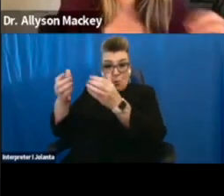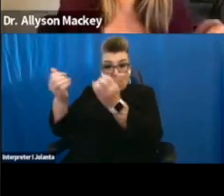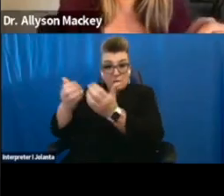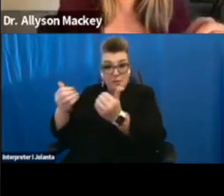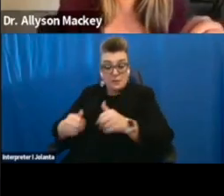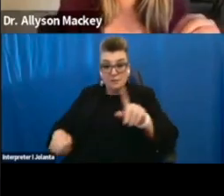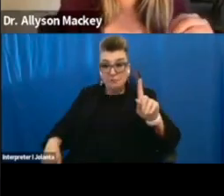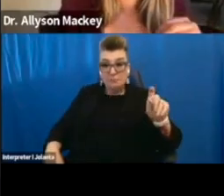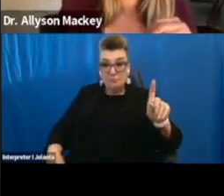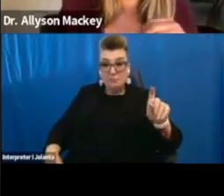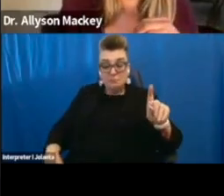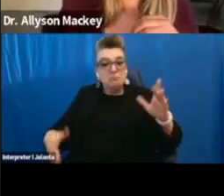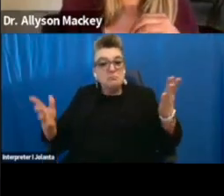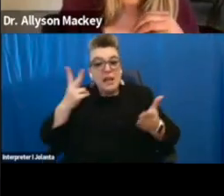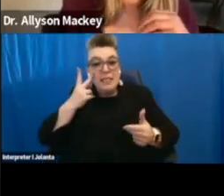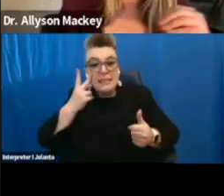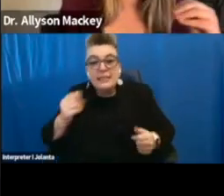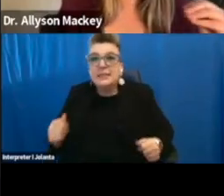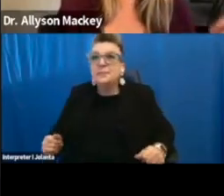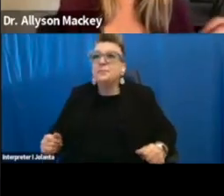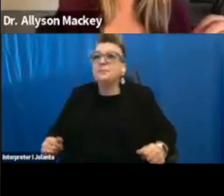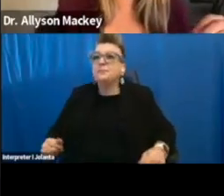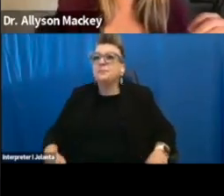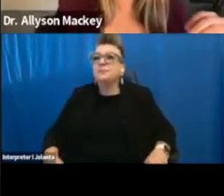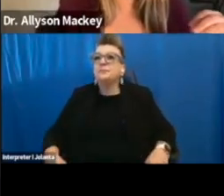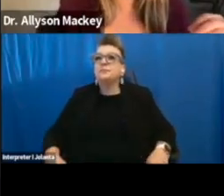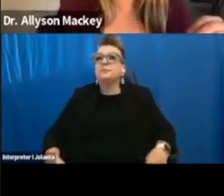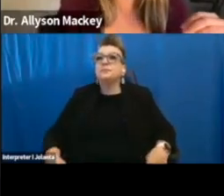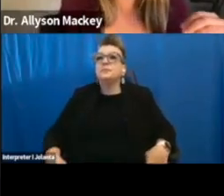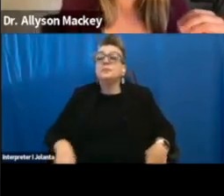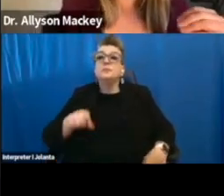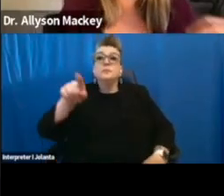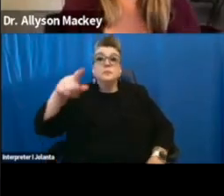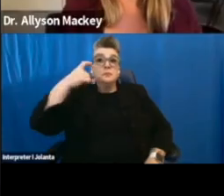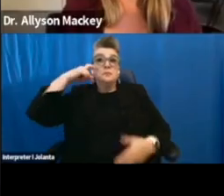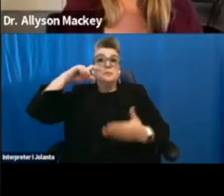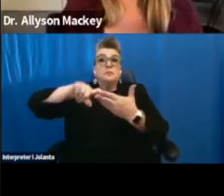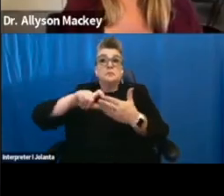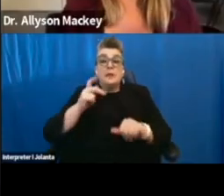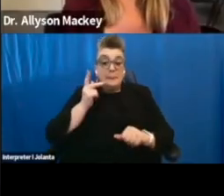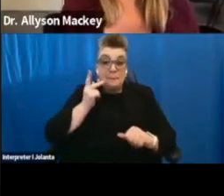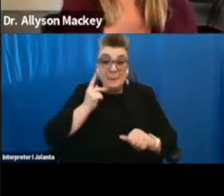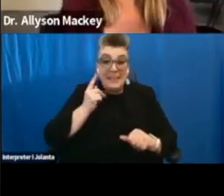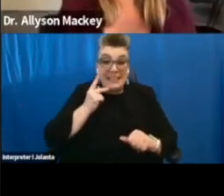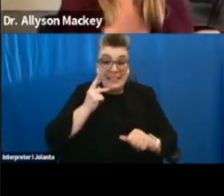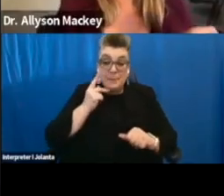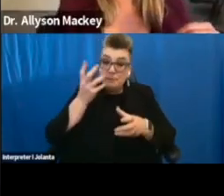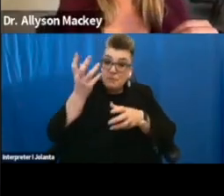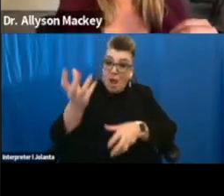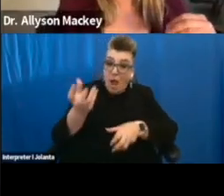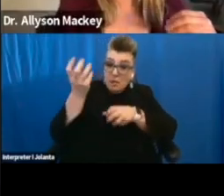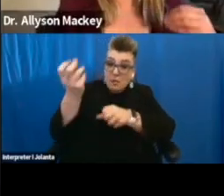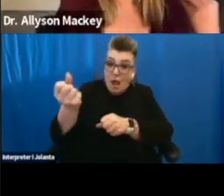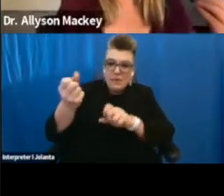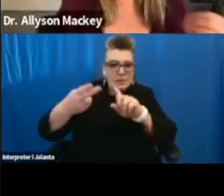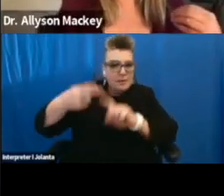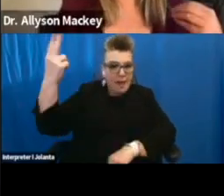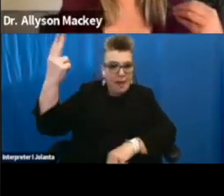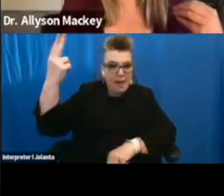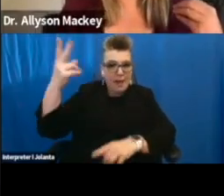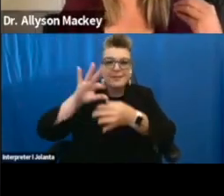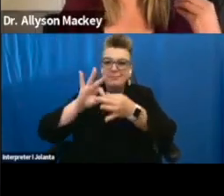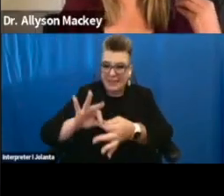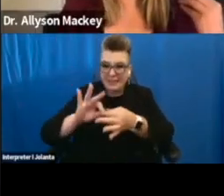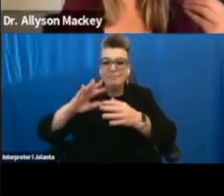so here I'm showing areas in pink where confidence is higher in adults these computational methods